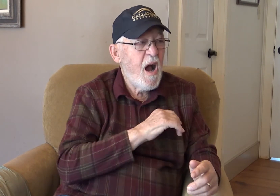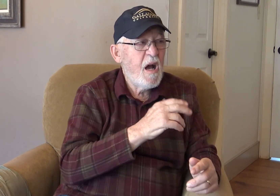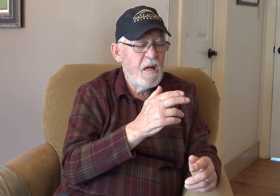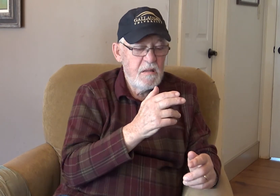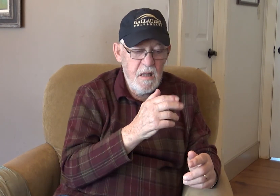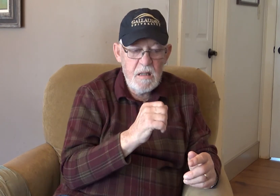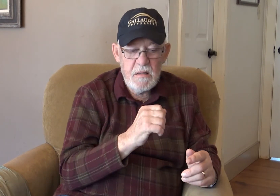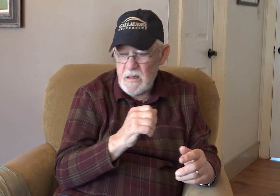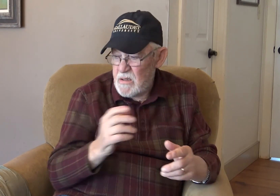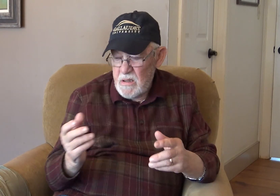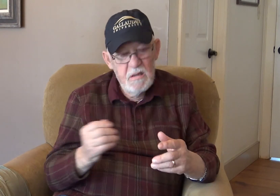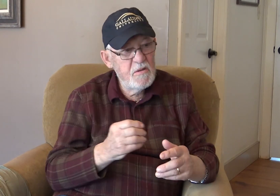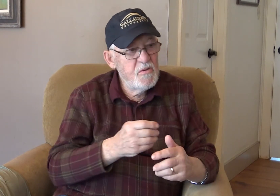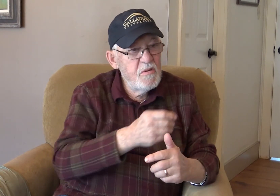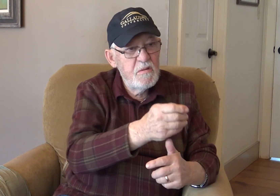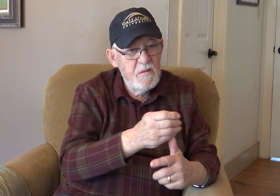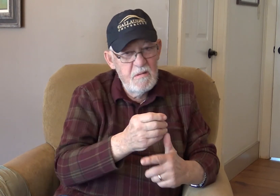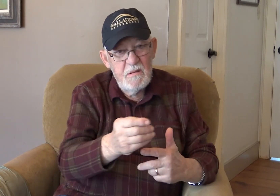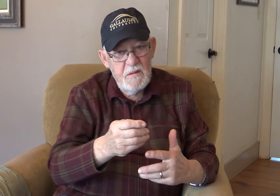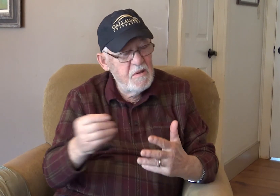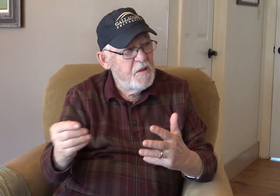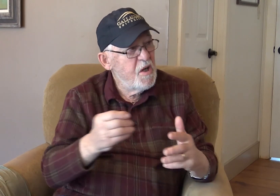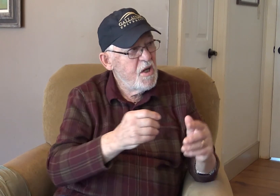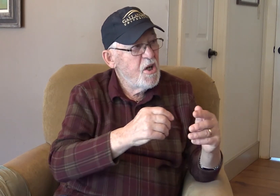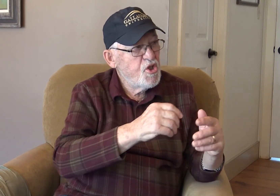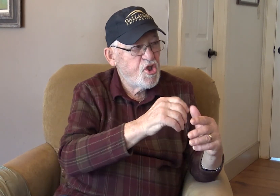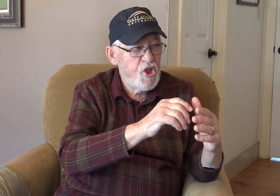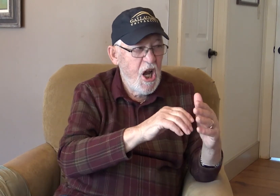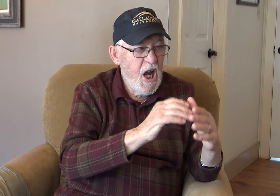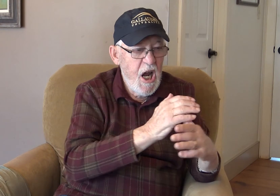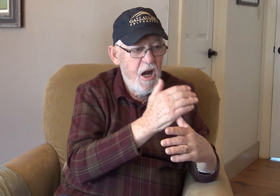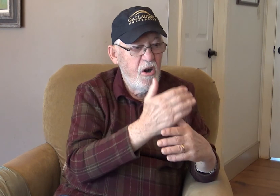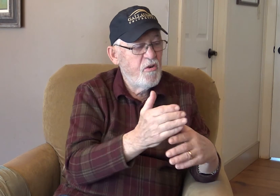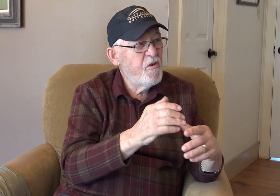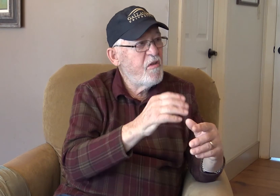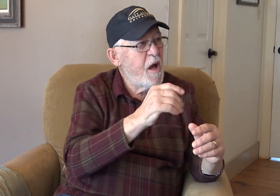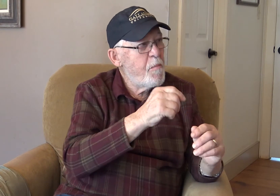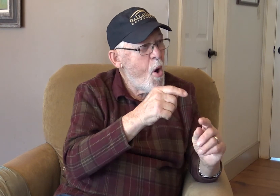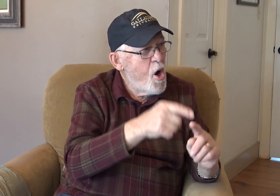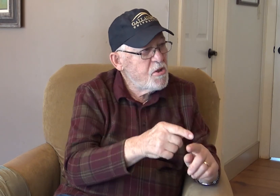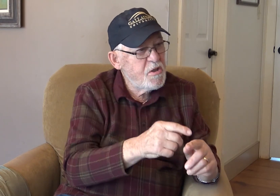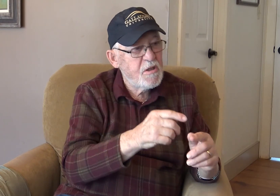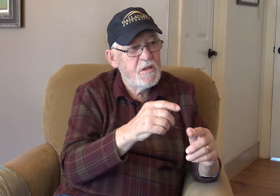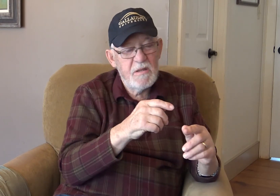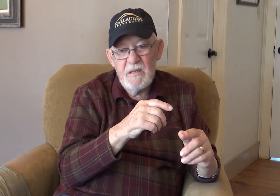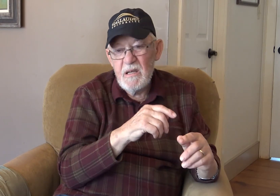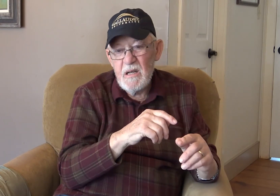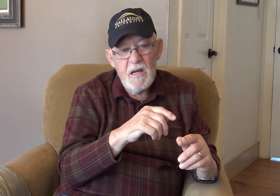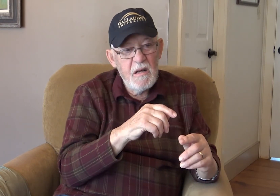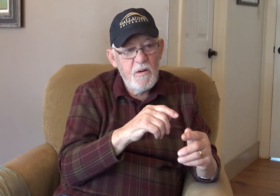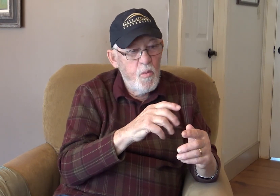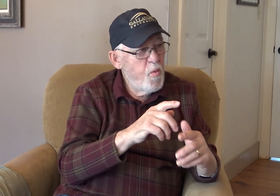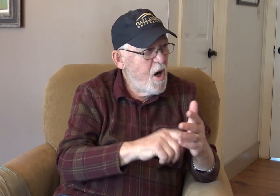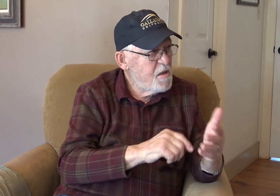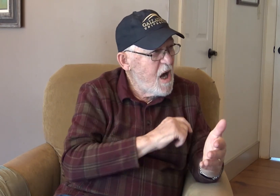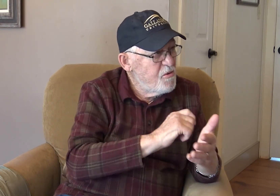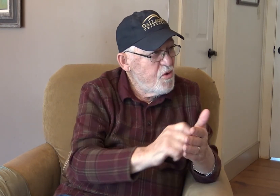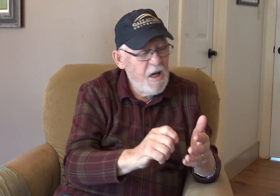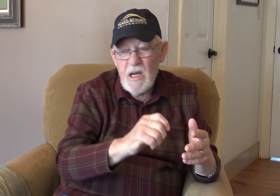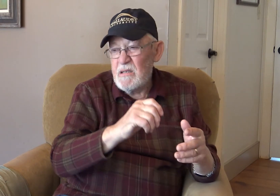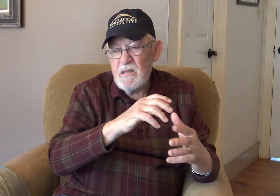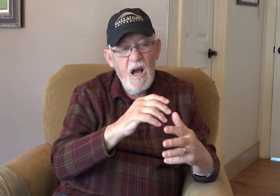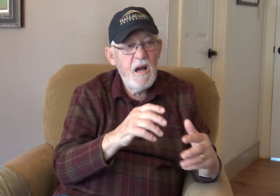I gave parts to others and shared the points with what I wrote.